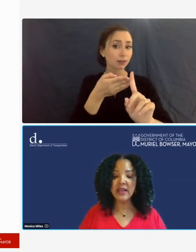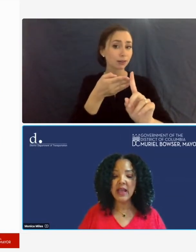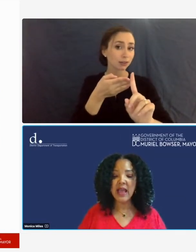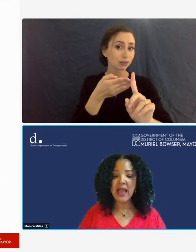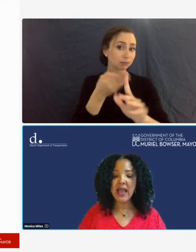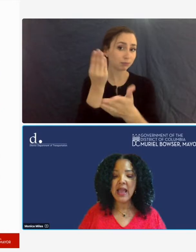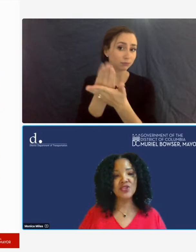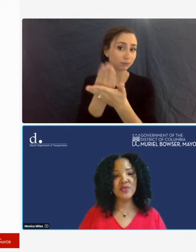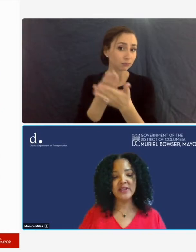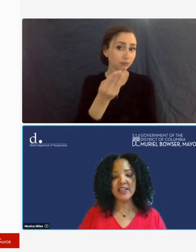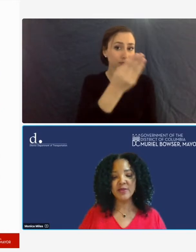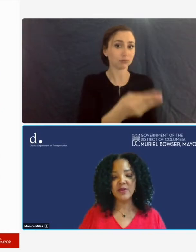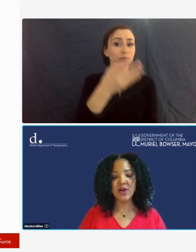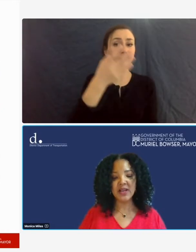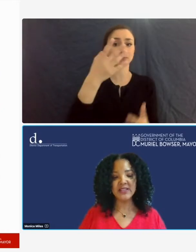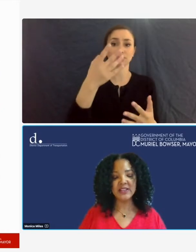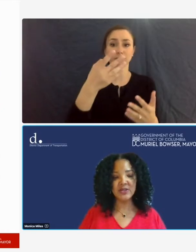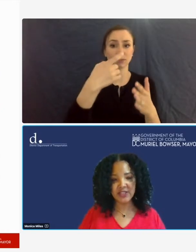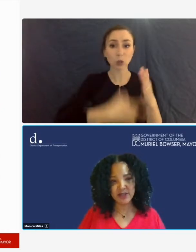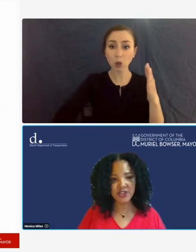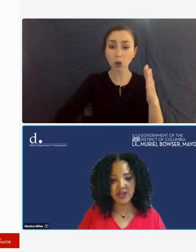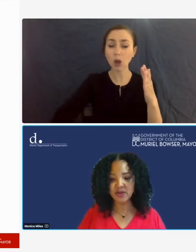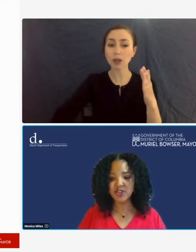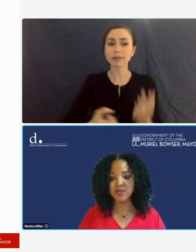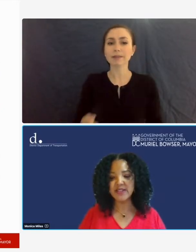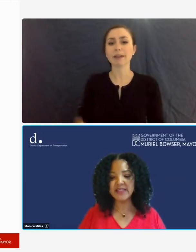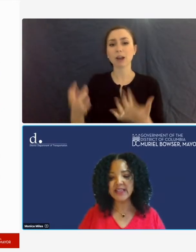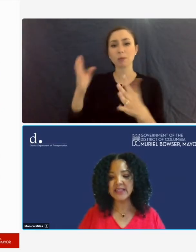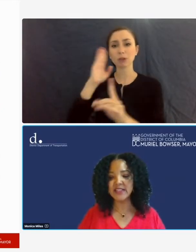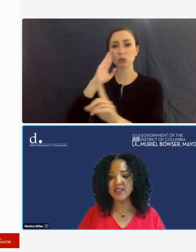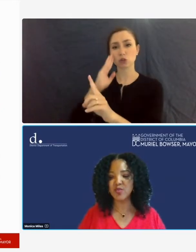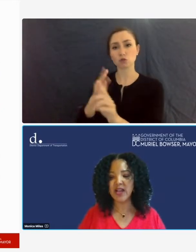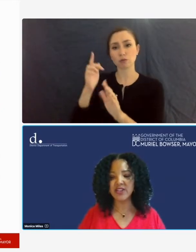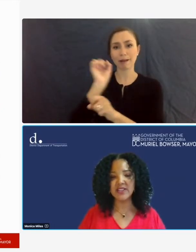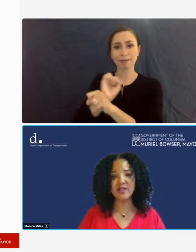how much direct labor cost associated with joe should be assigned to this project to to build